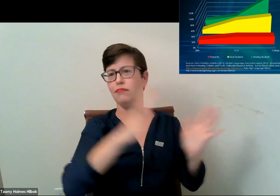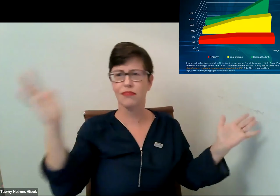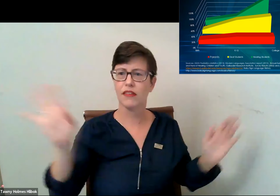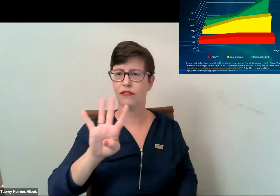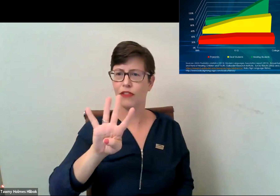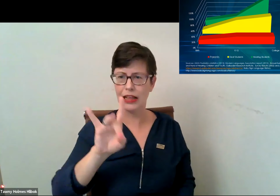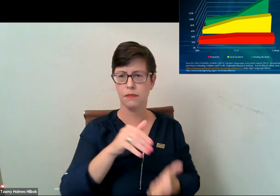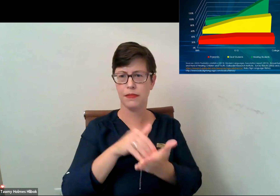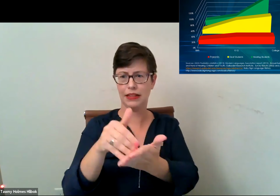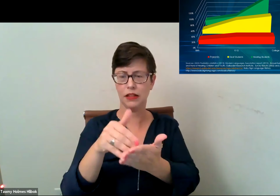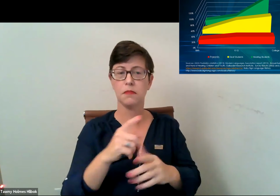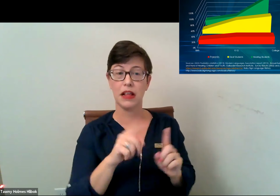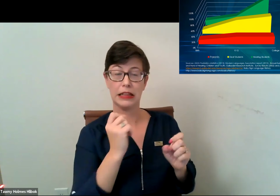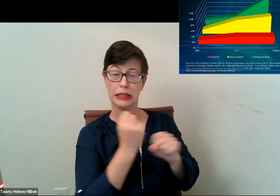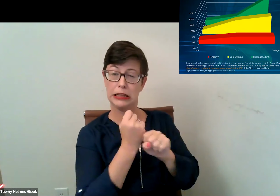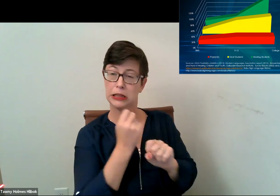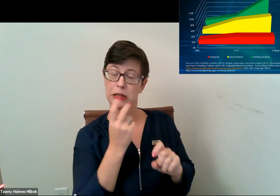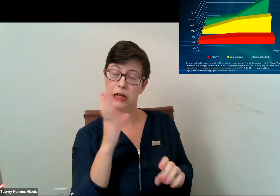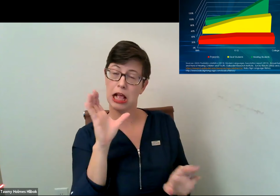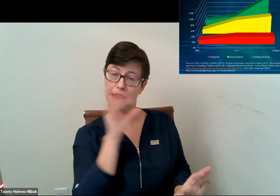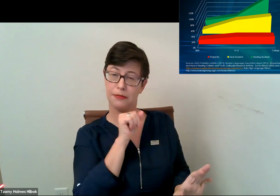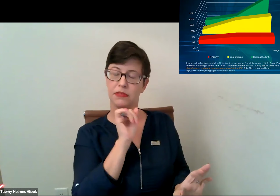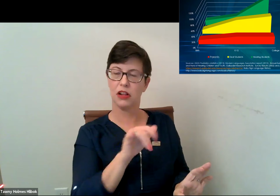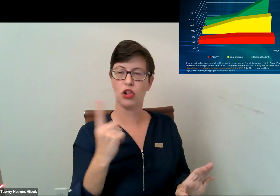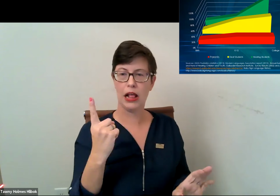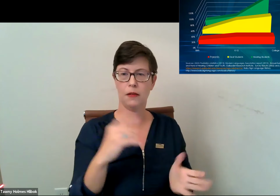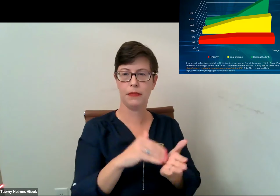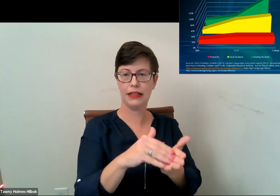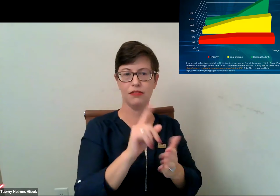a slight hearing loss, there are about 48 million people with hearing loss within the United States.